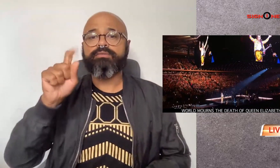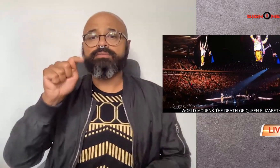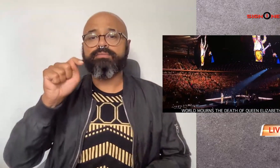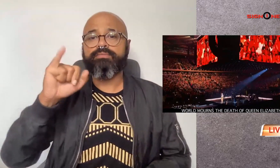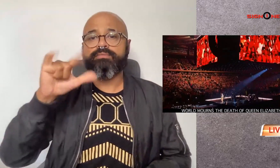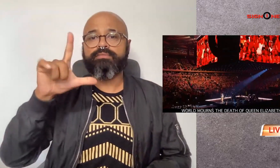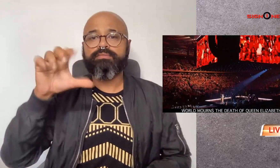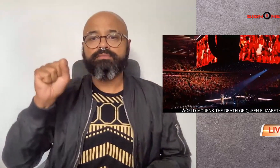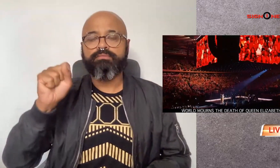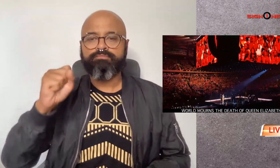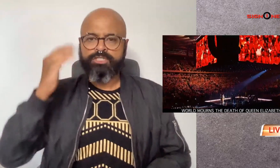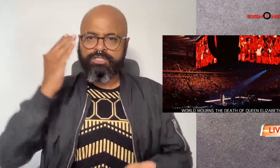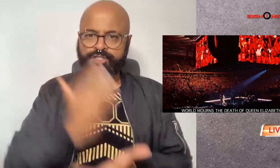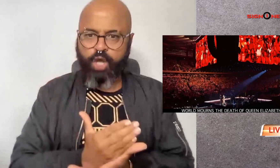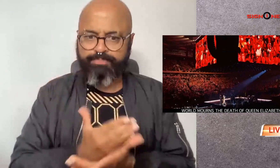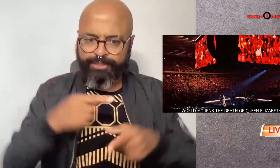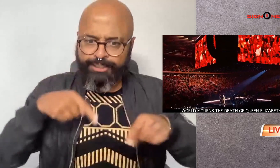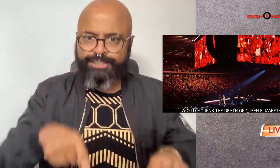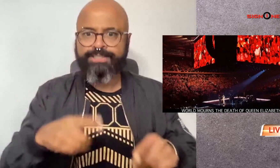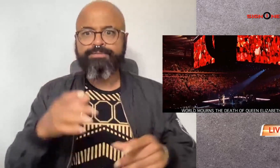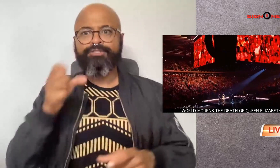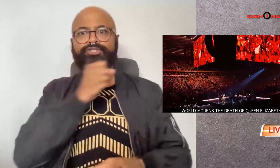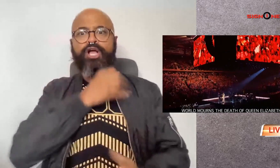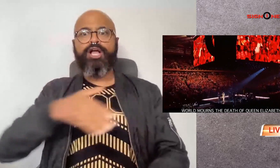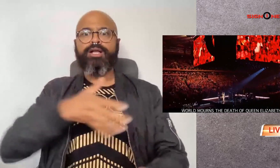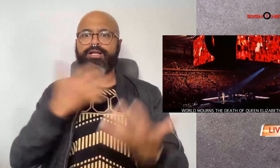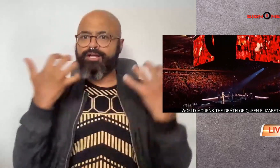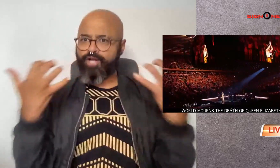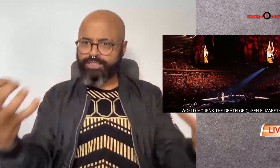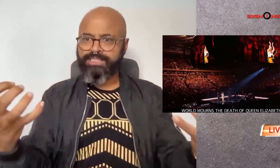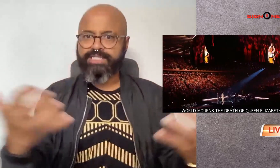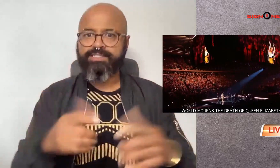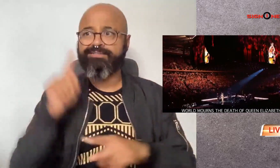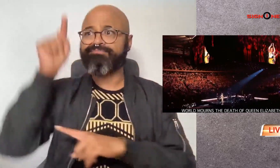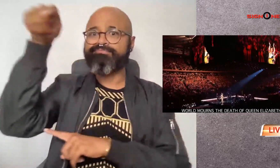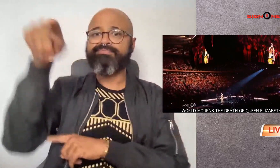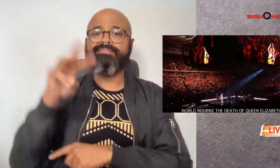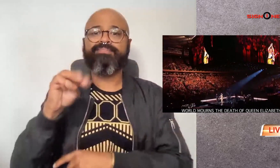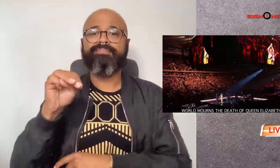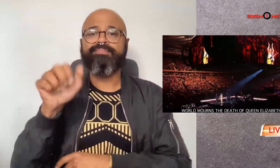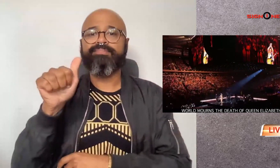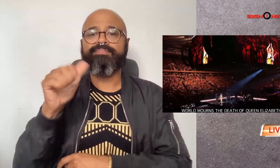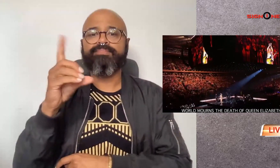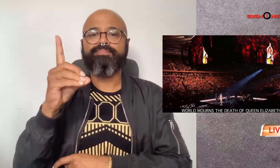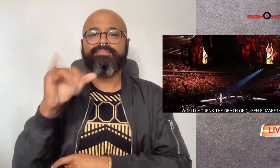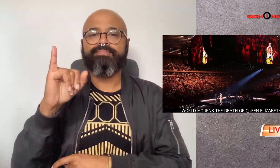Harry Stiles stopped in the middle of his concert at Madison Square Garden